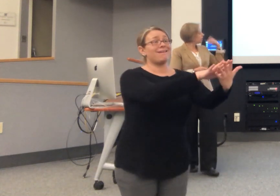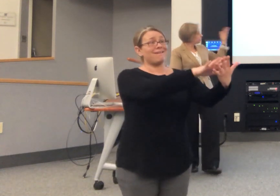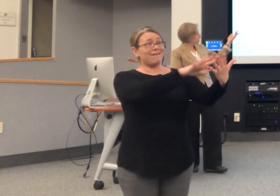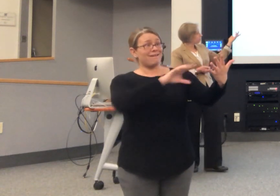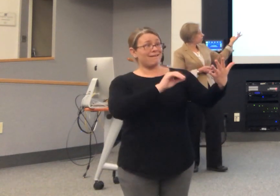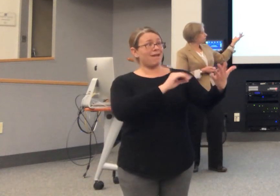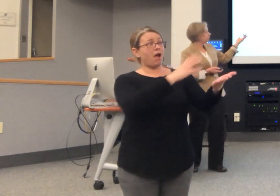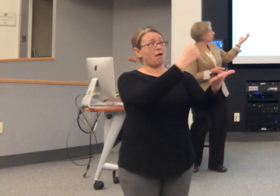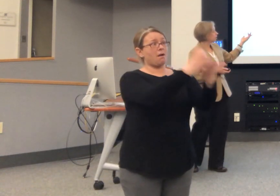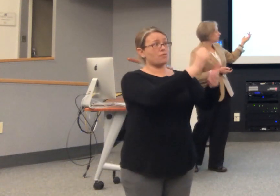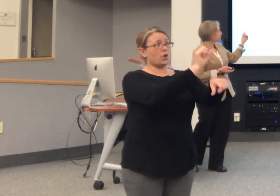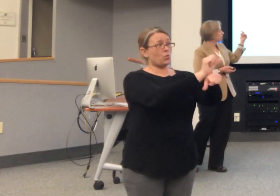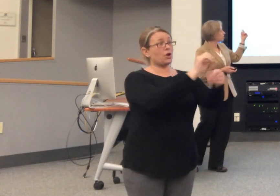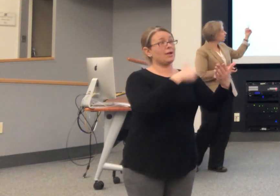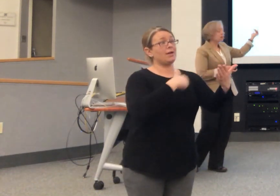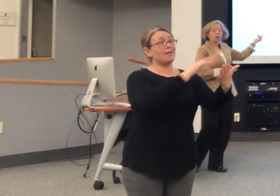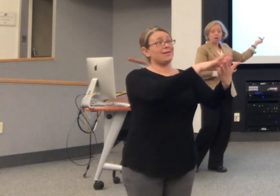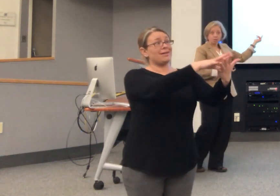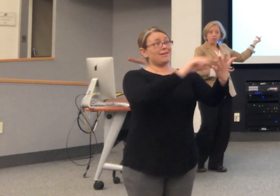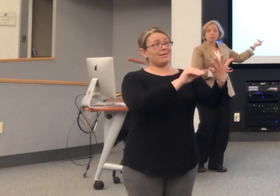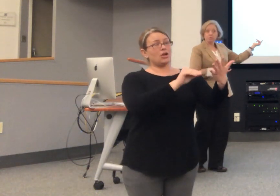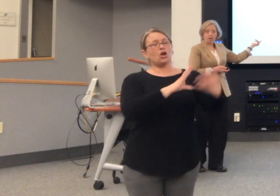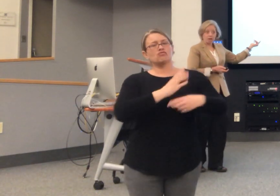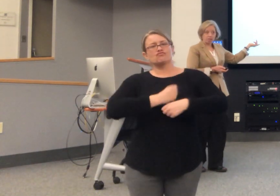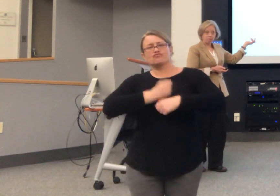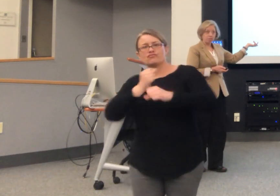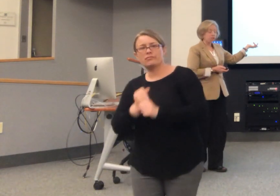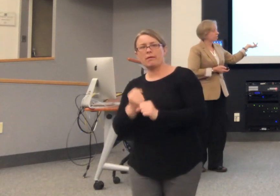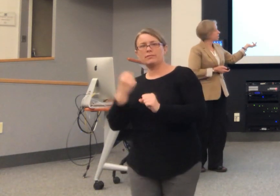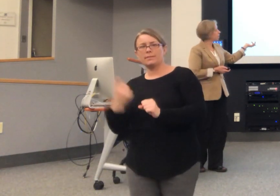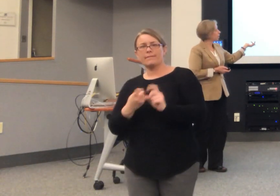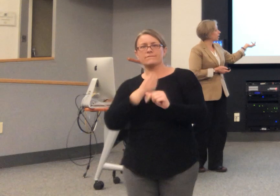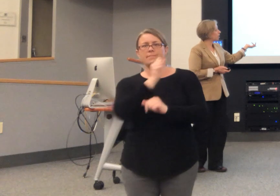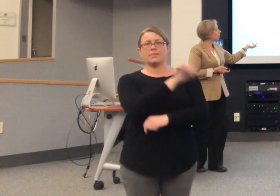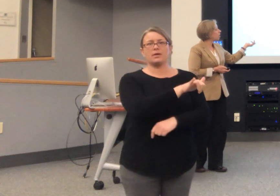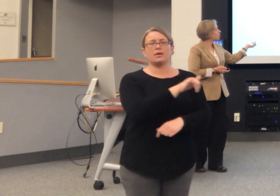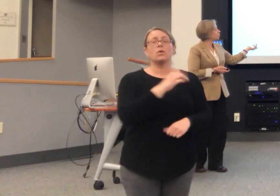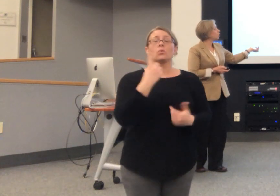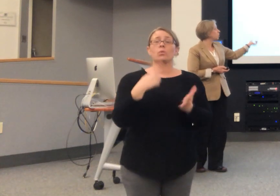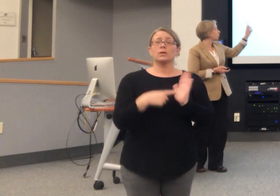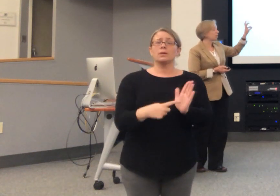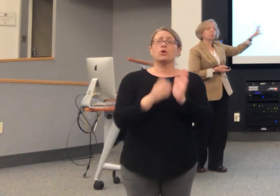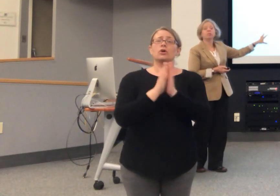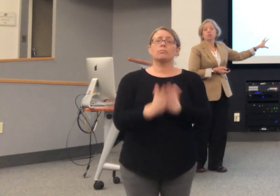An example over here is the Grapes of Wrath by John Steinbeck. A derivative work would be